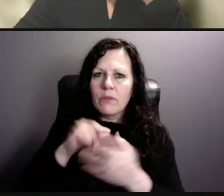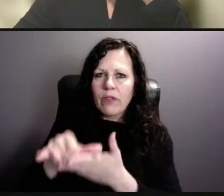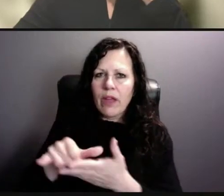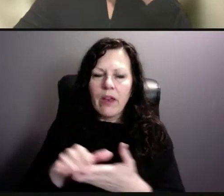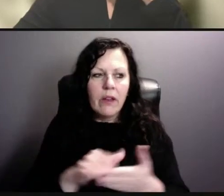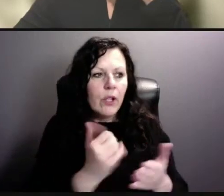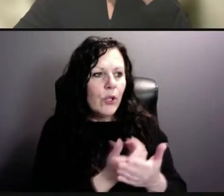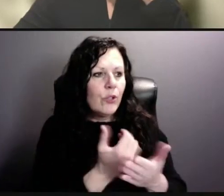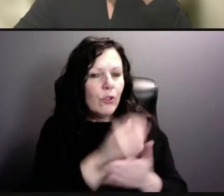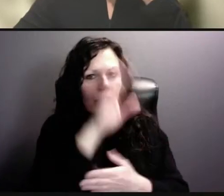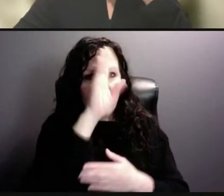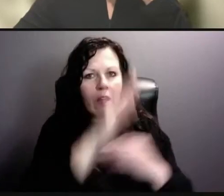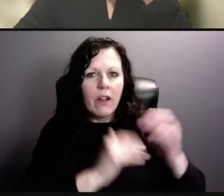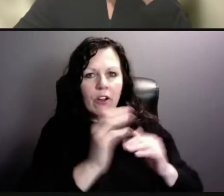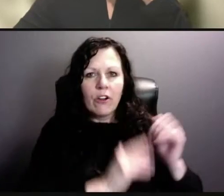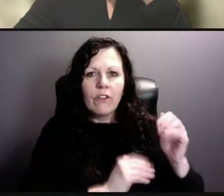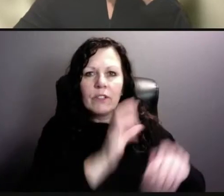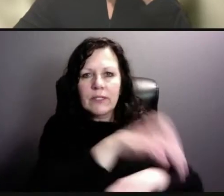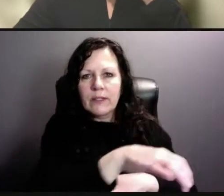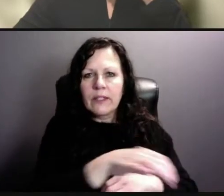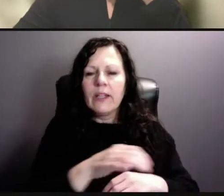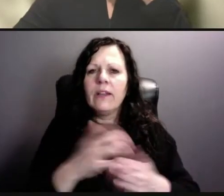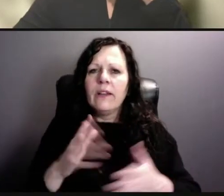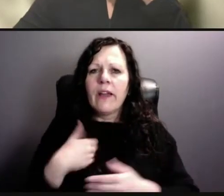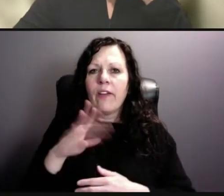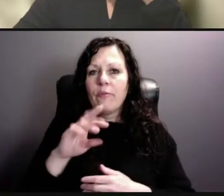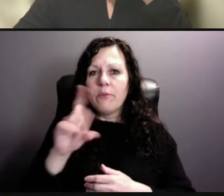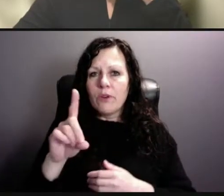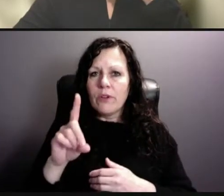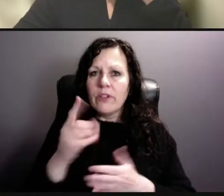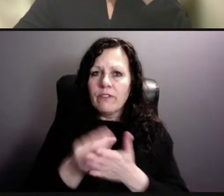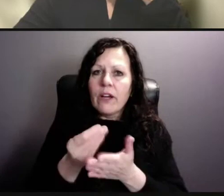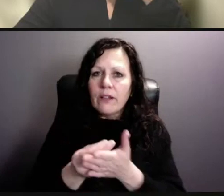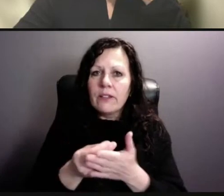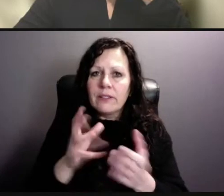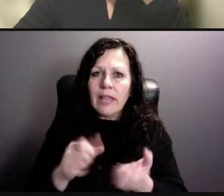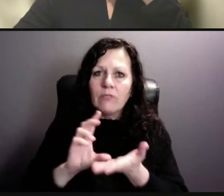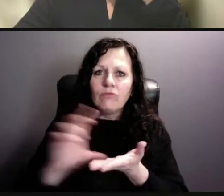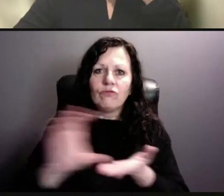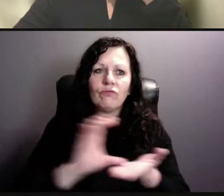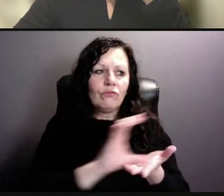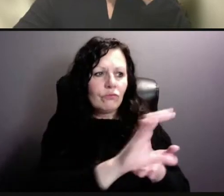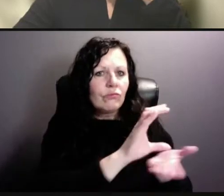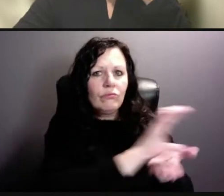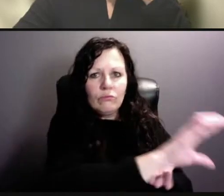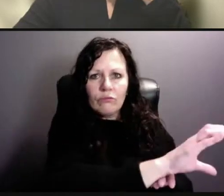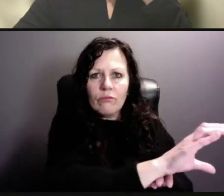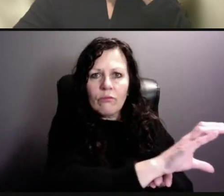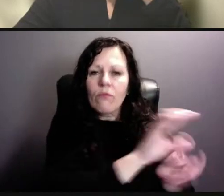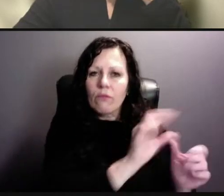THEY'VE GOT WITH THEIR